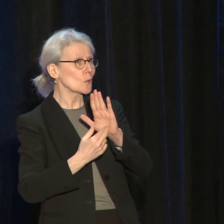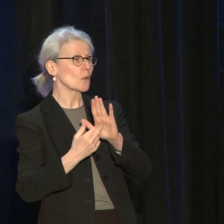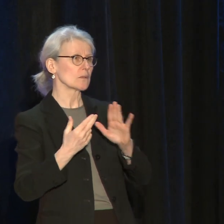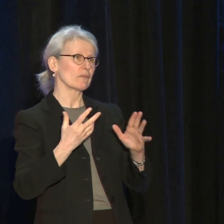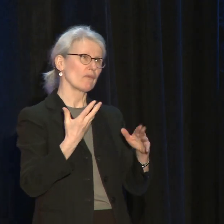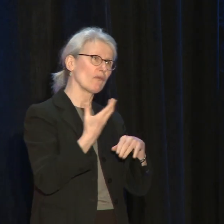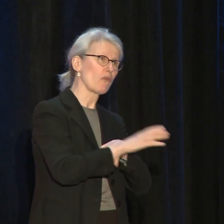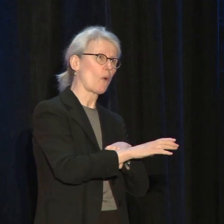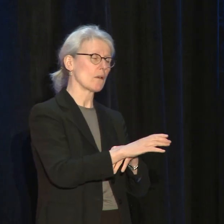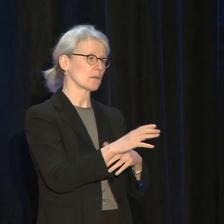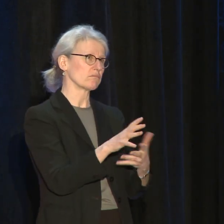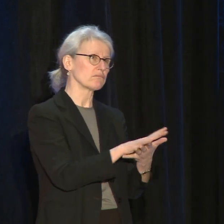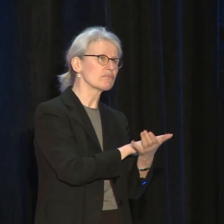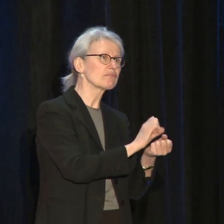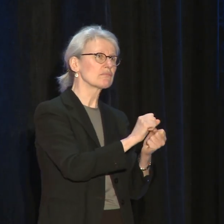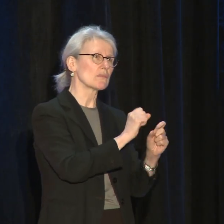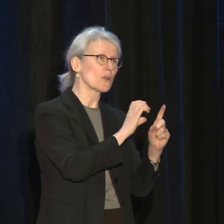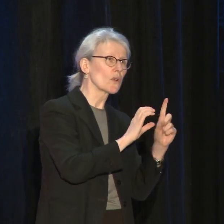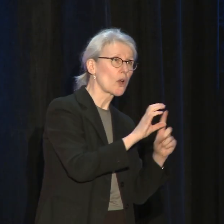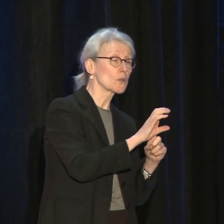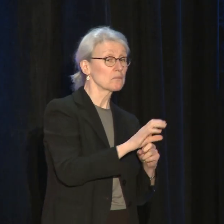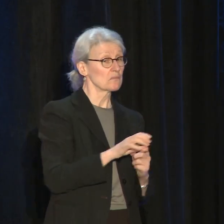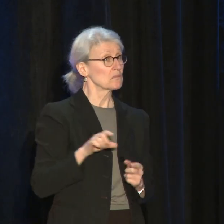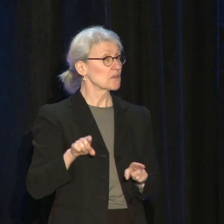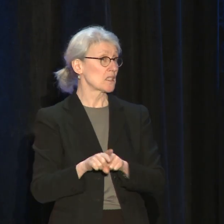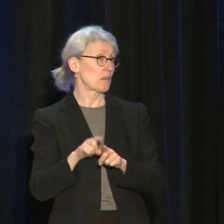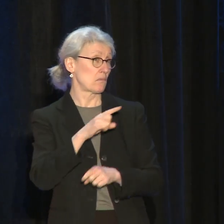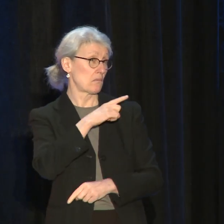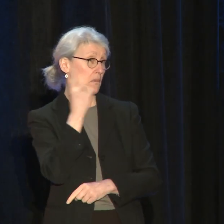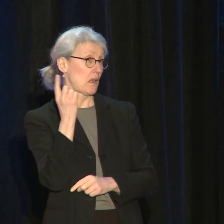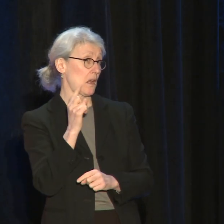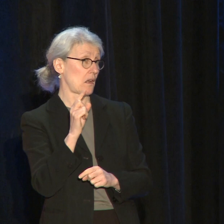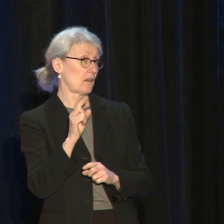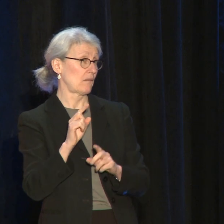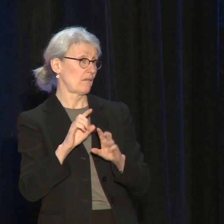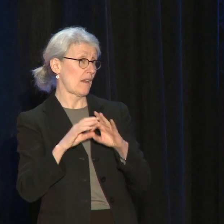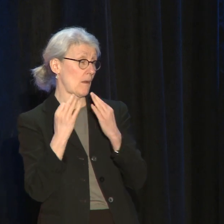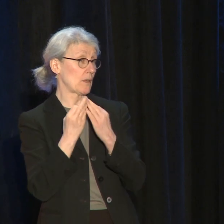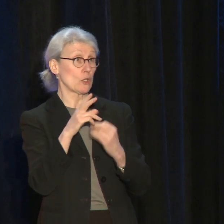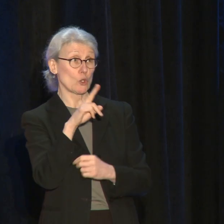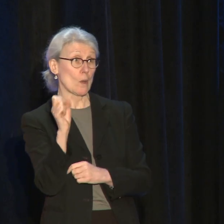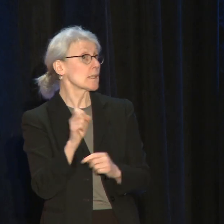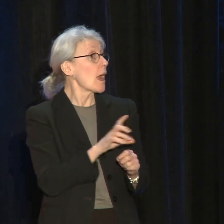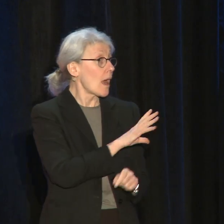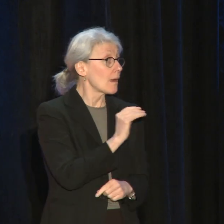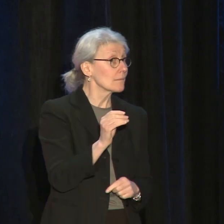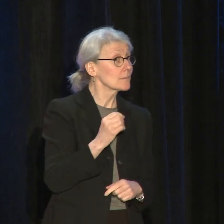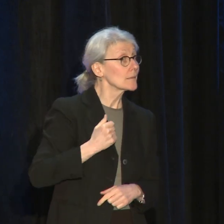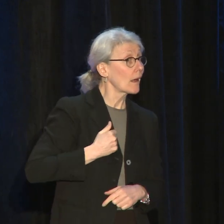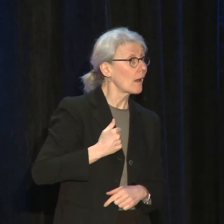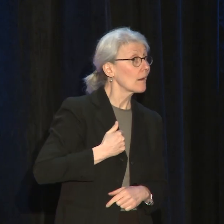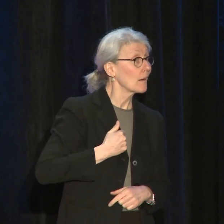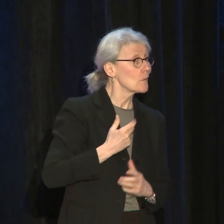and how Black families in the U.S as well as in Canada have been treated.